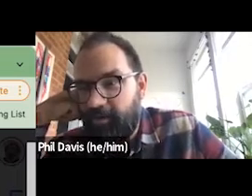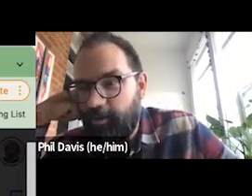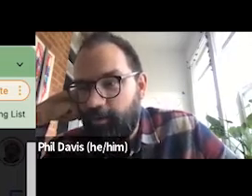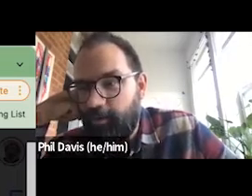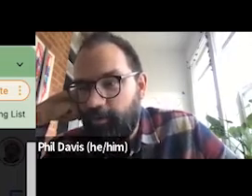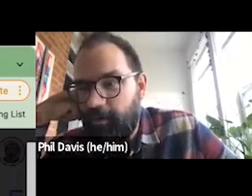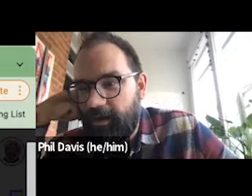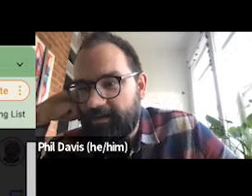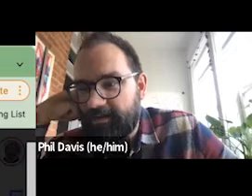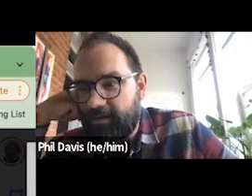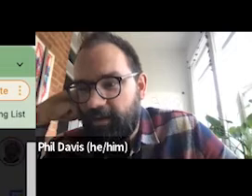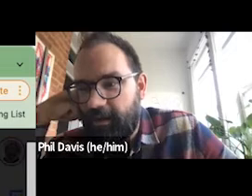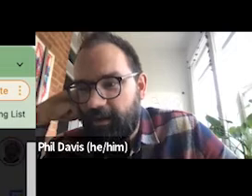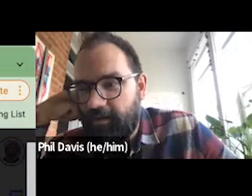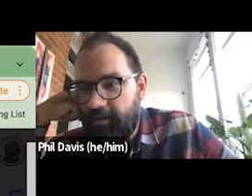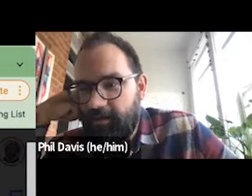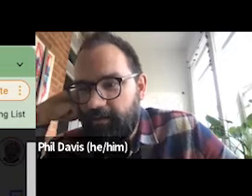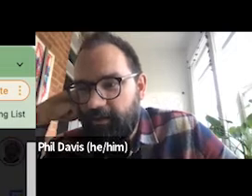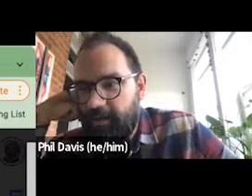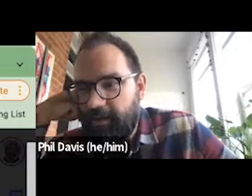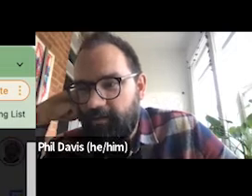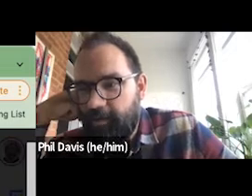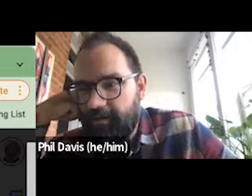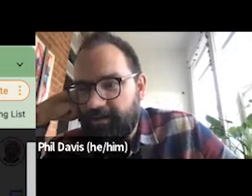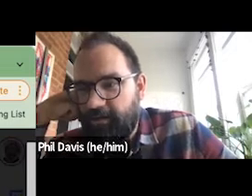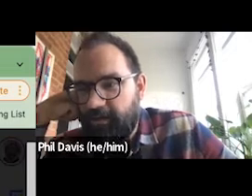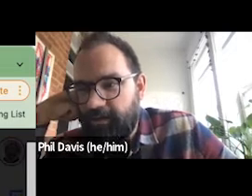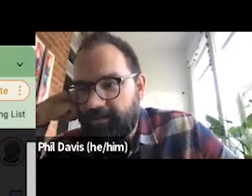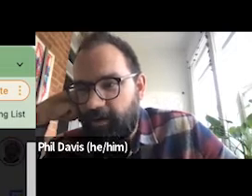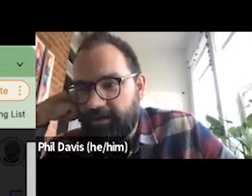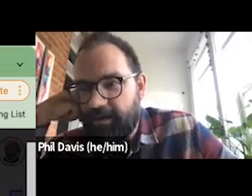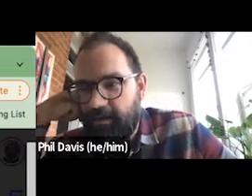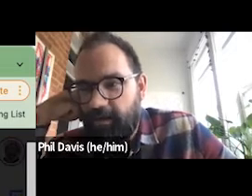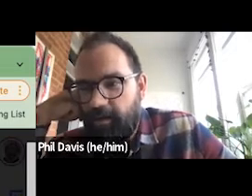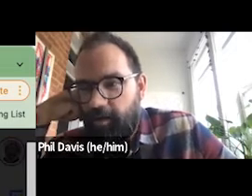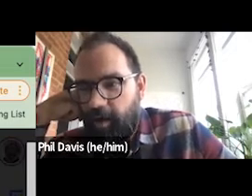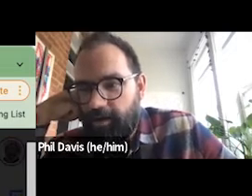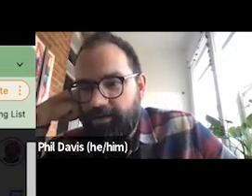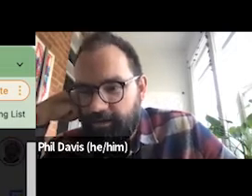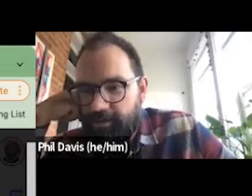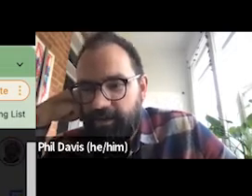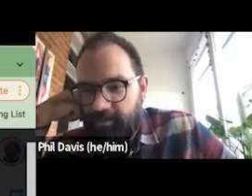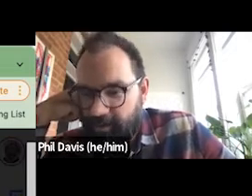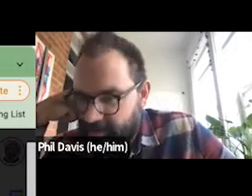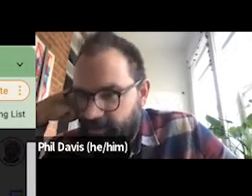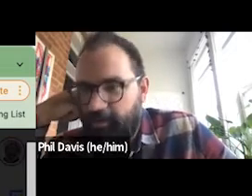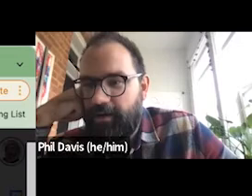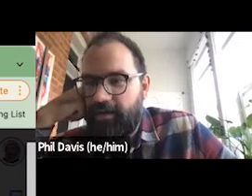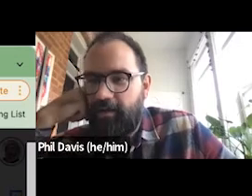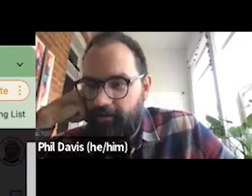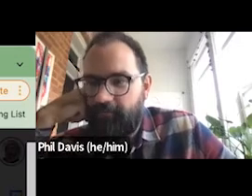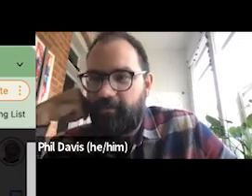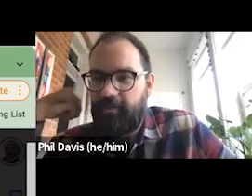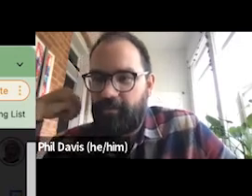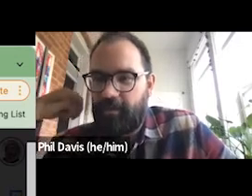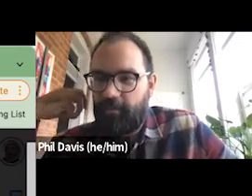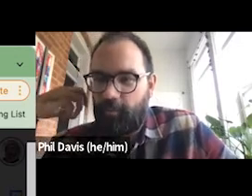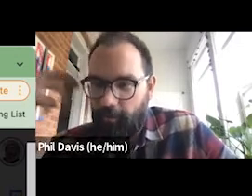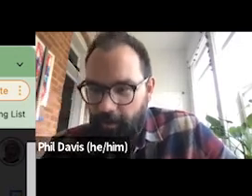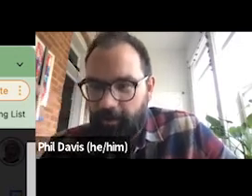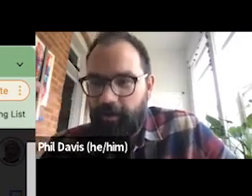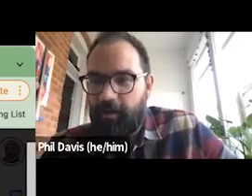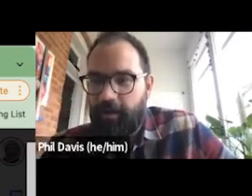If you as the, like, lead person on this project are doing the majority of the work on it,